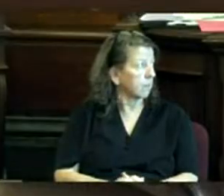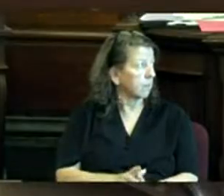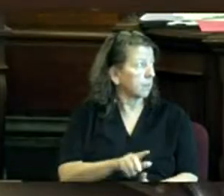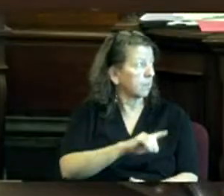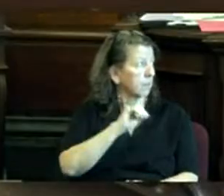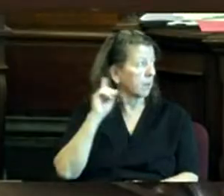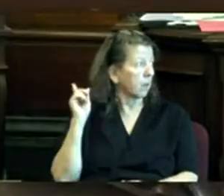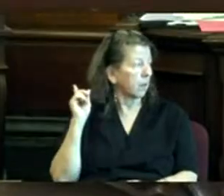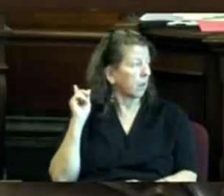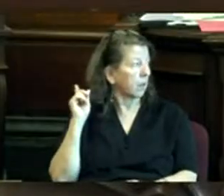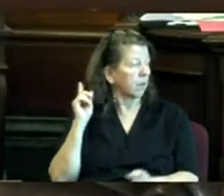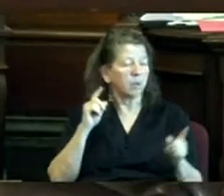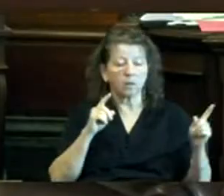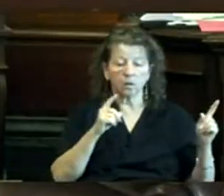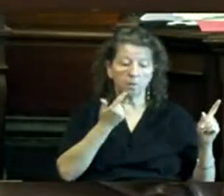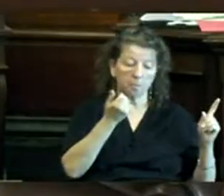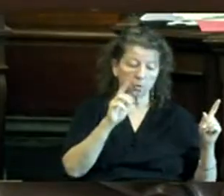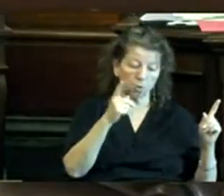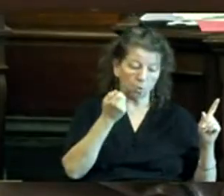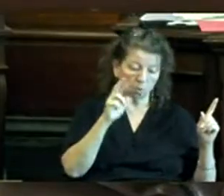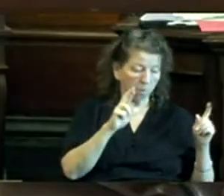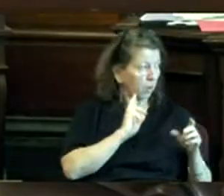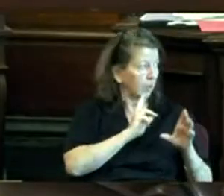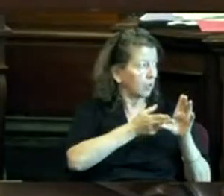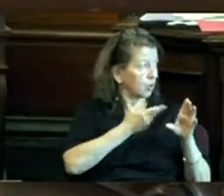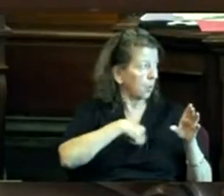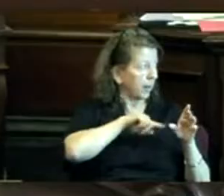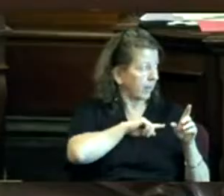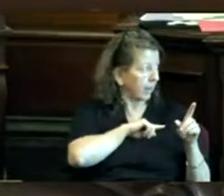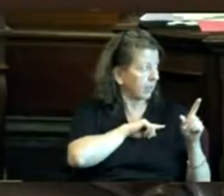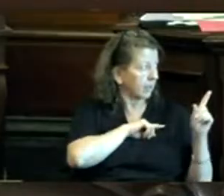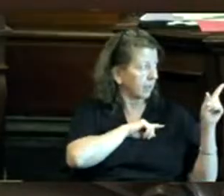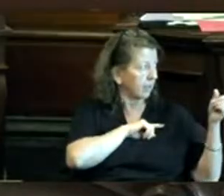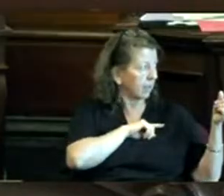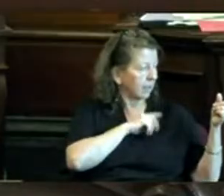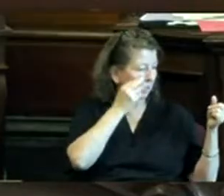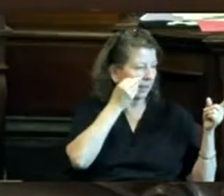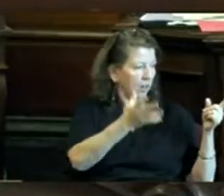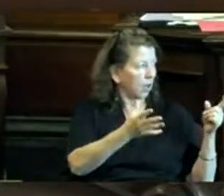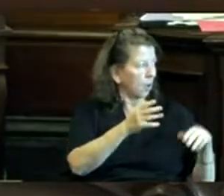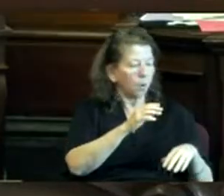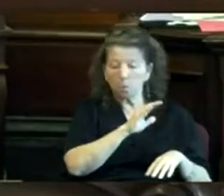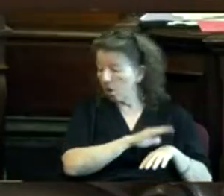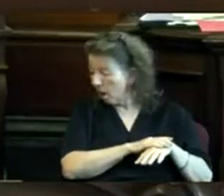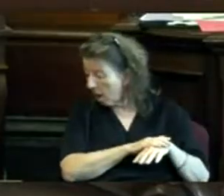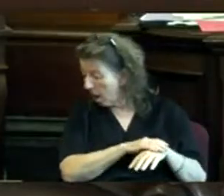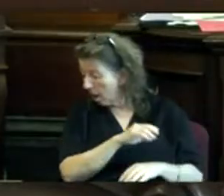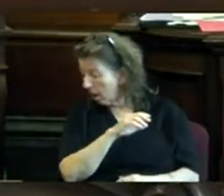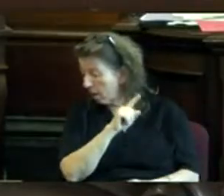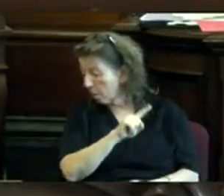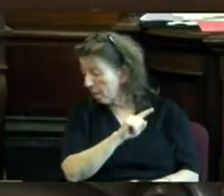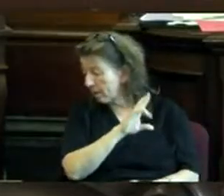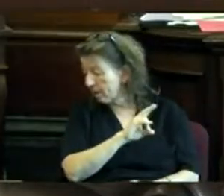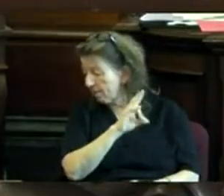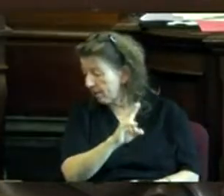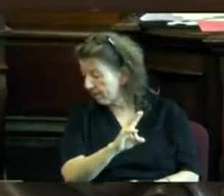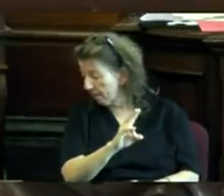if that would be helpful, I can connect you. Sure. I'll circle back around in just one second. Council member Gruber has